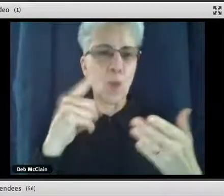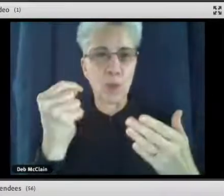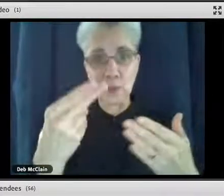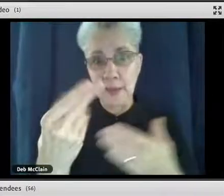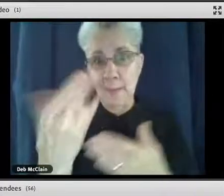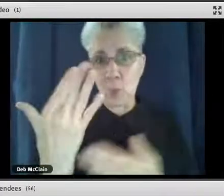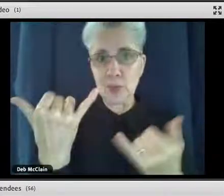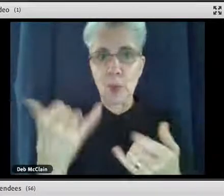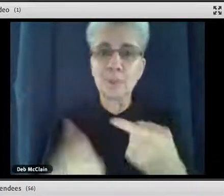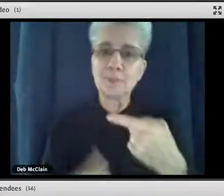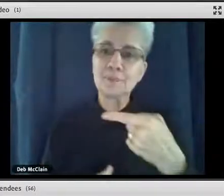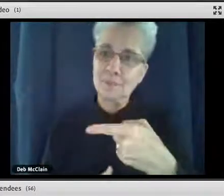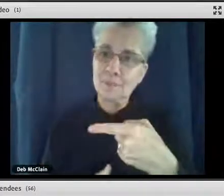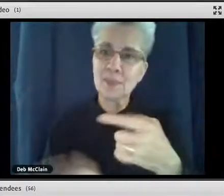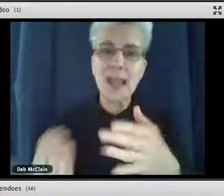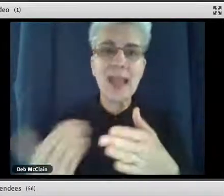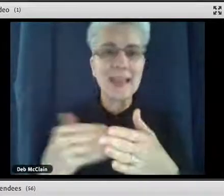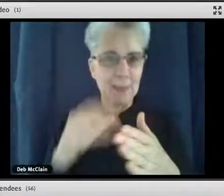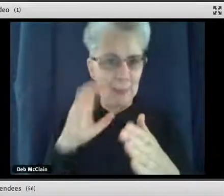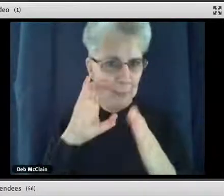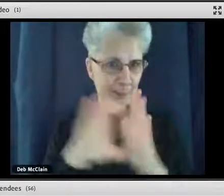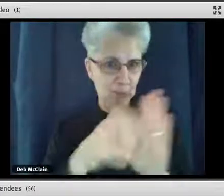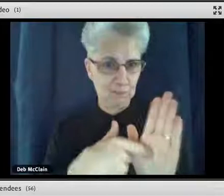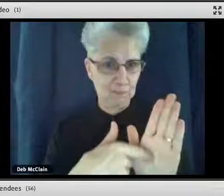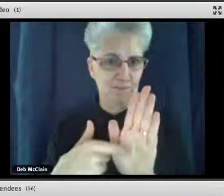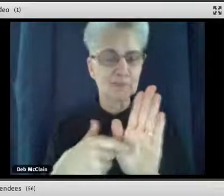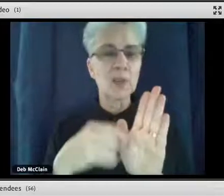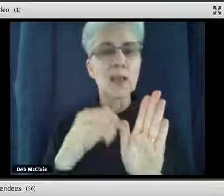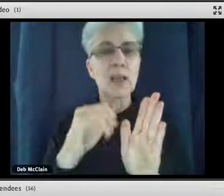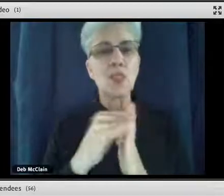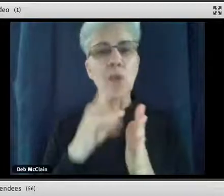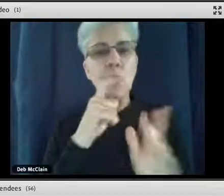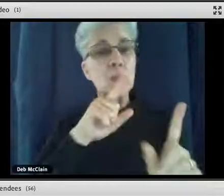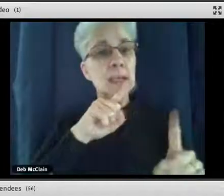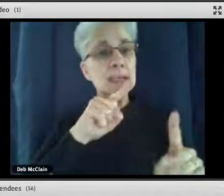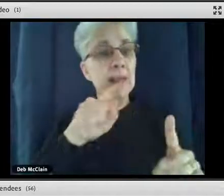So here's me again, as usual. For those of you all who have been attending my other webinars,